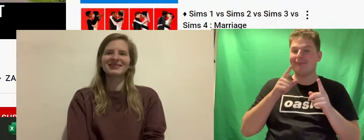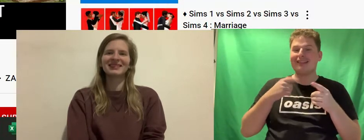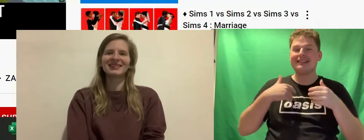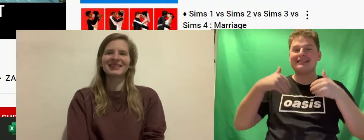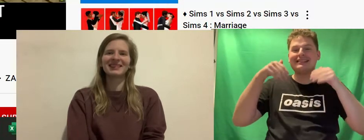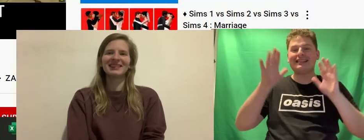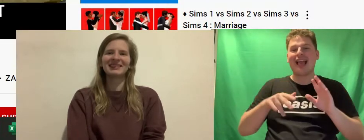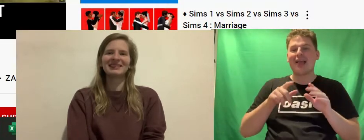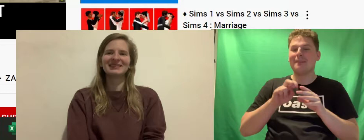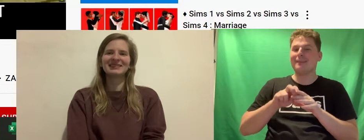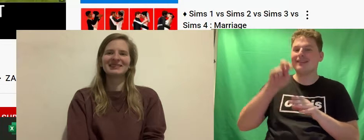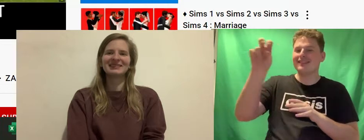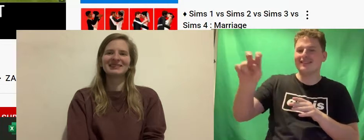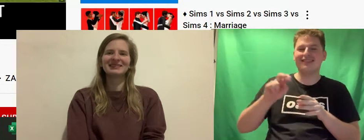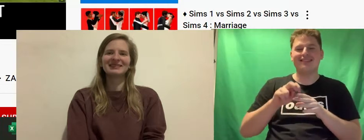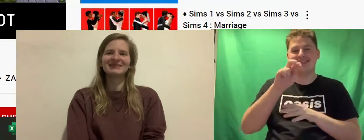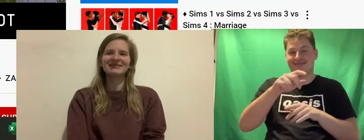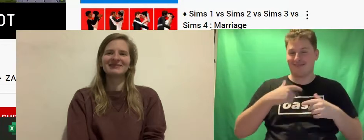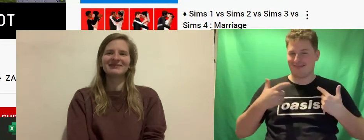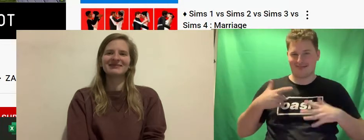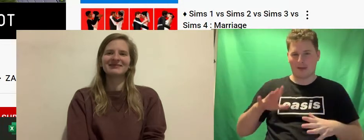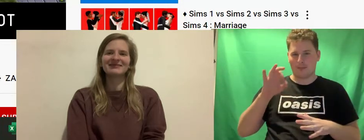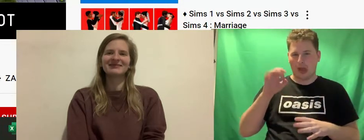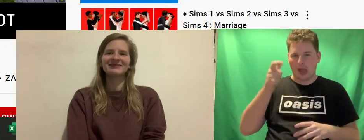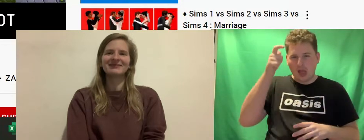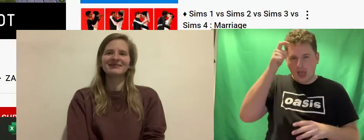A: I never went to the store or in the city